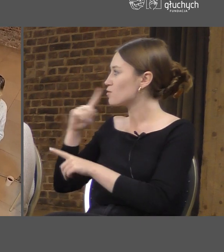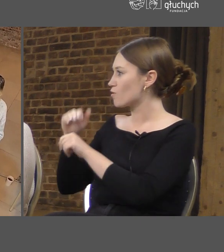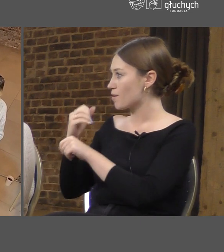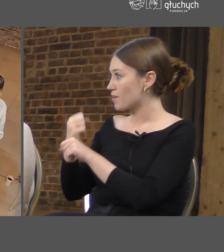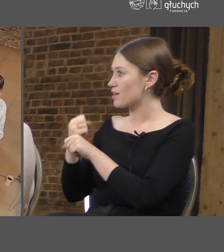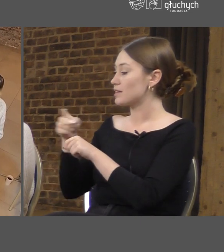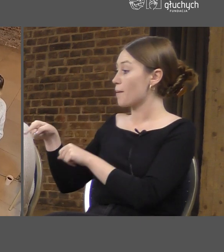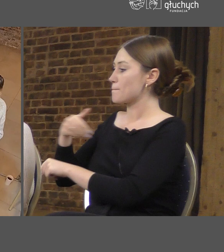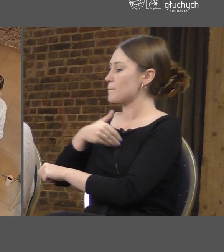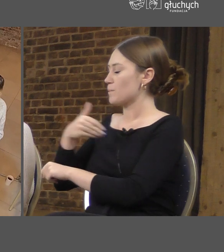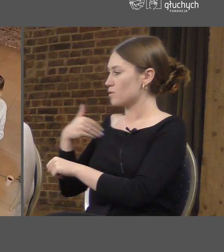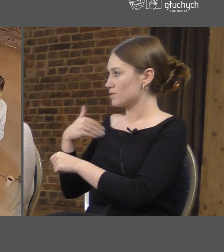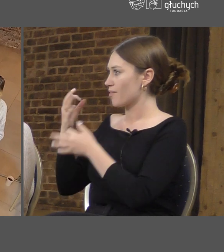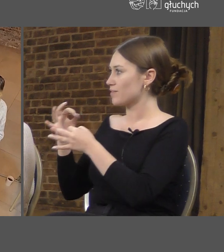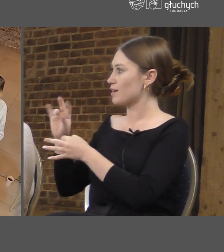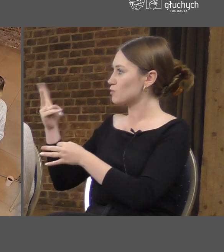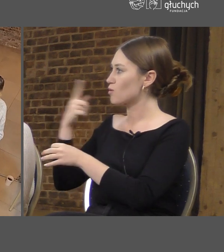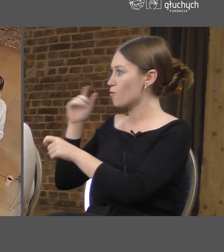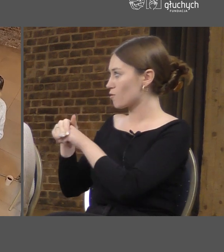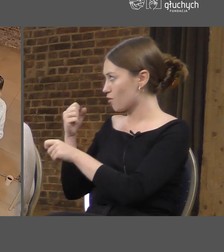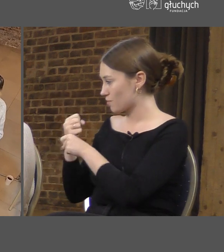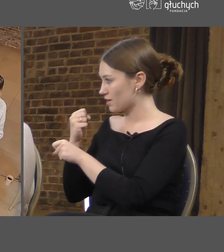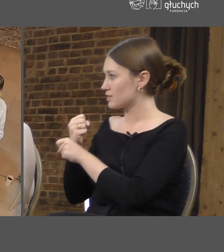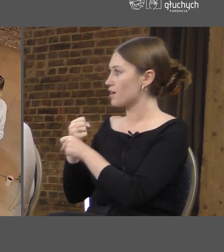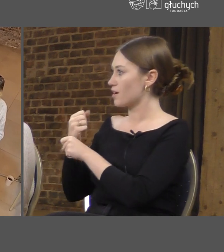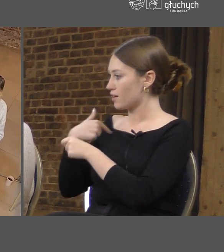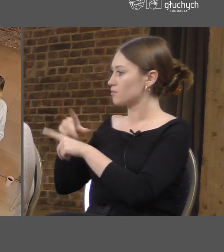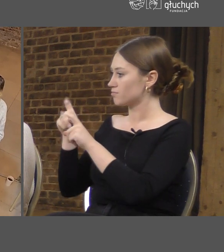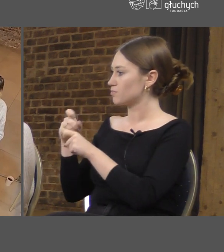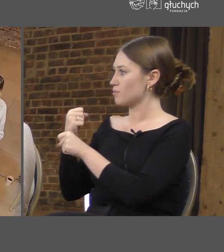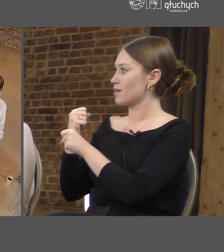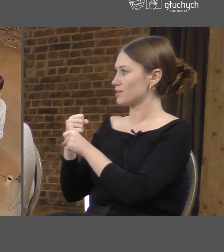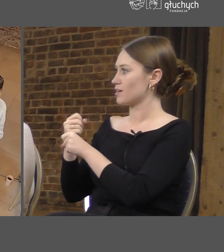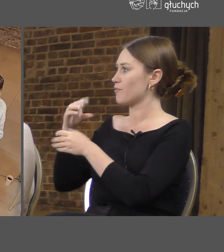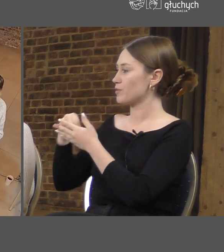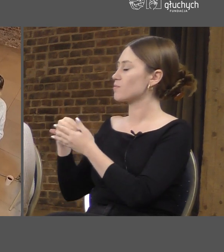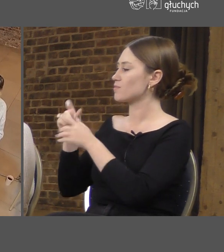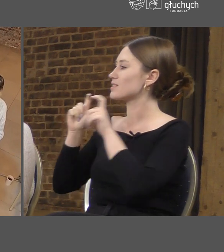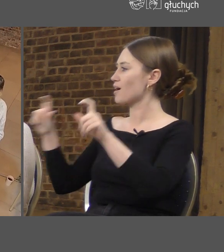my second employment contract, where I could find employment, in a sheltered workshop.